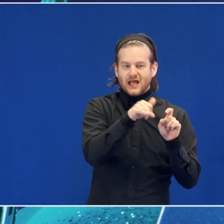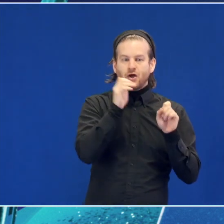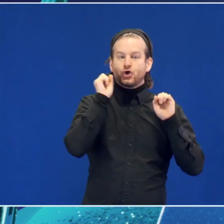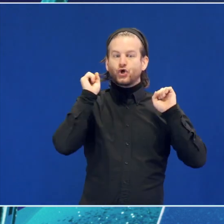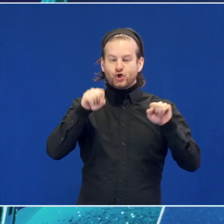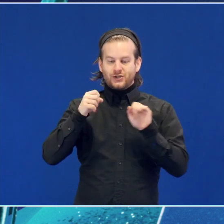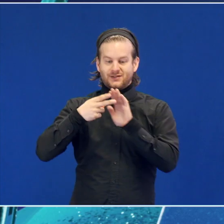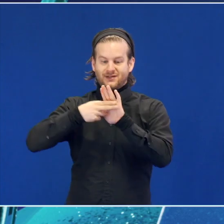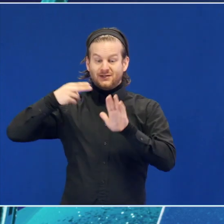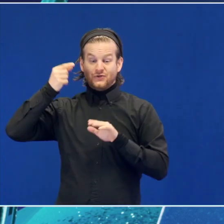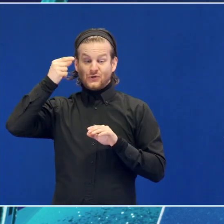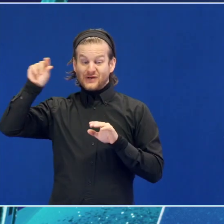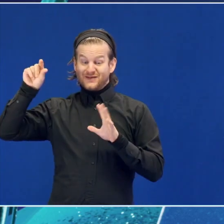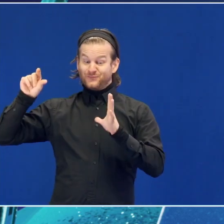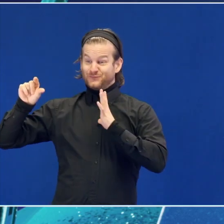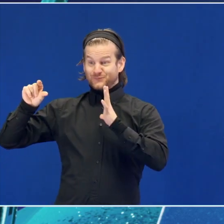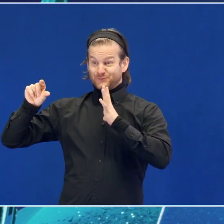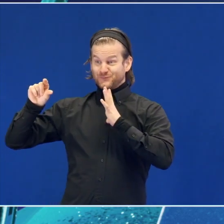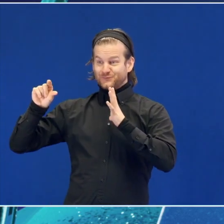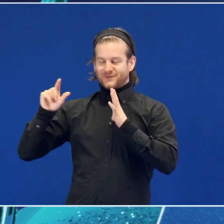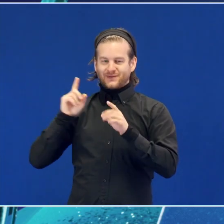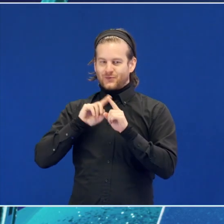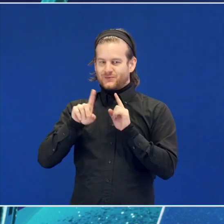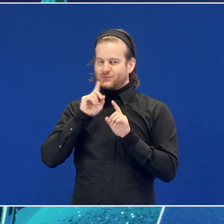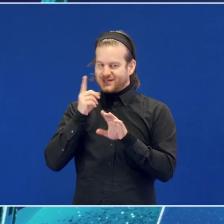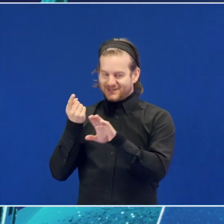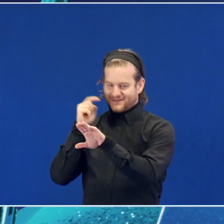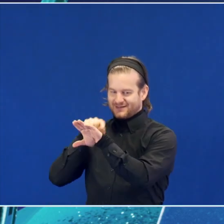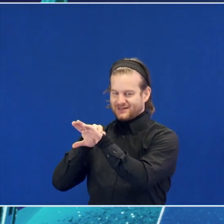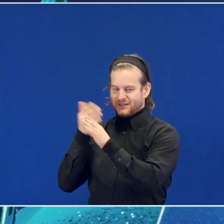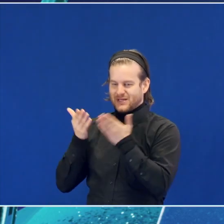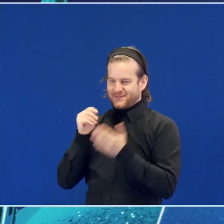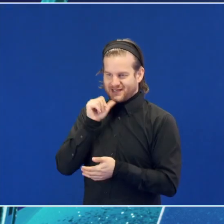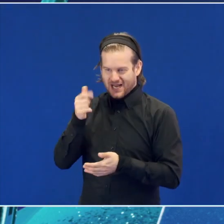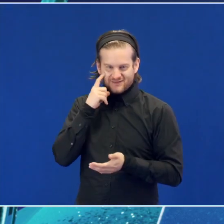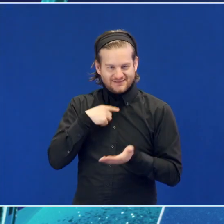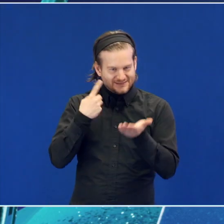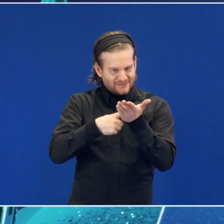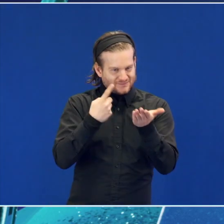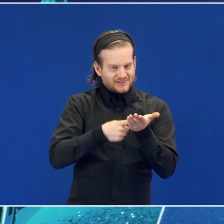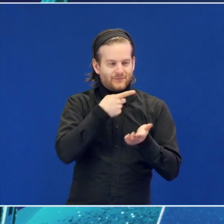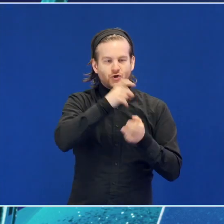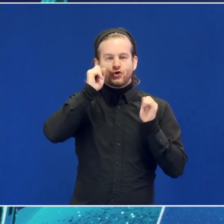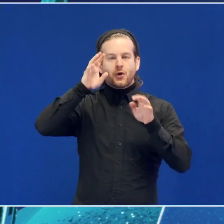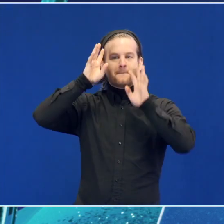because I've seen it, I see them mock all sorts of different API endpoints, I would not be surprised